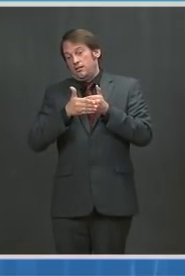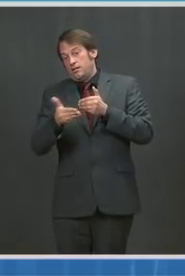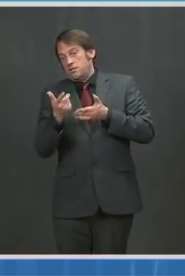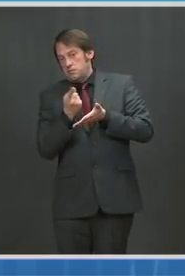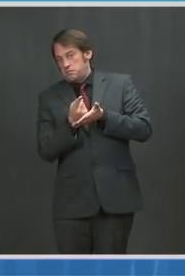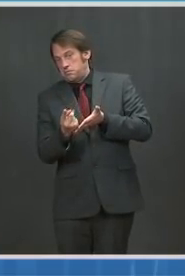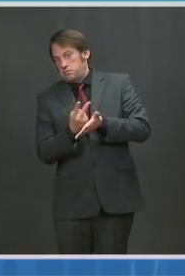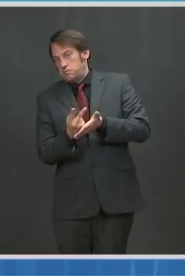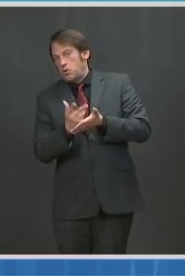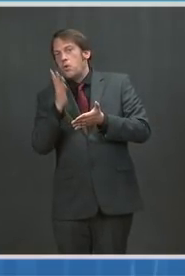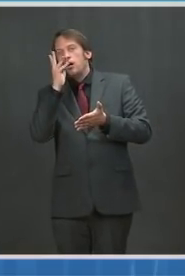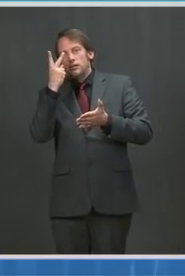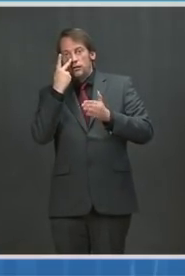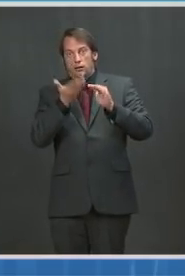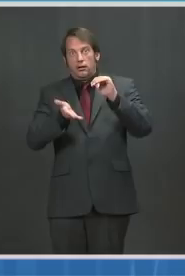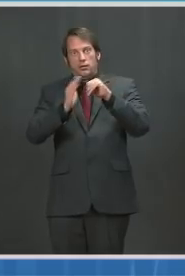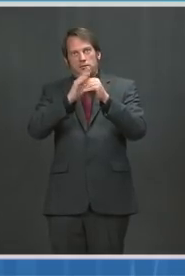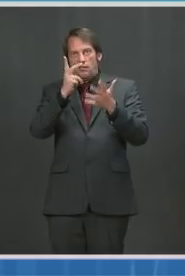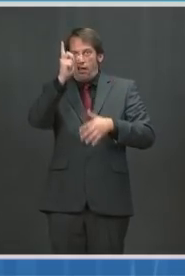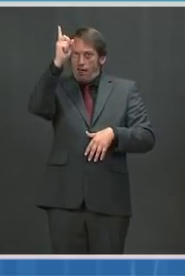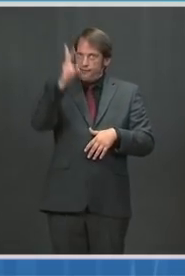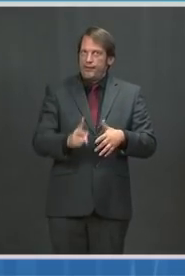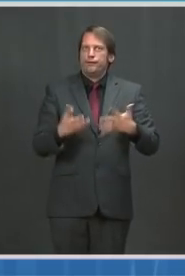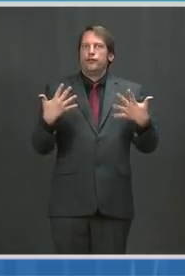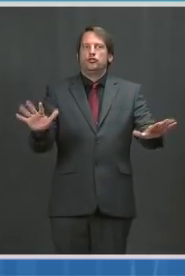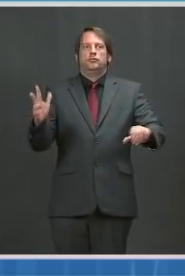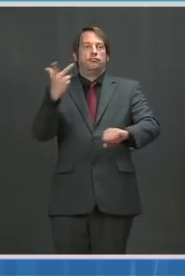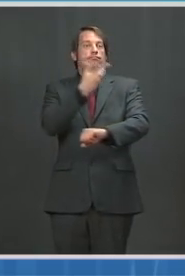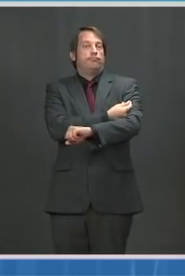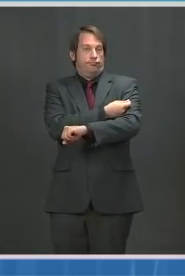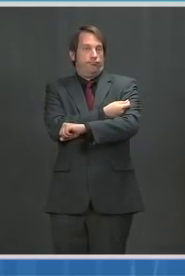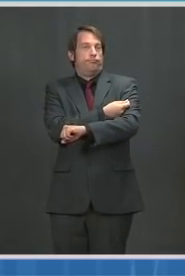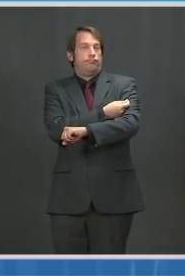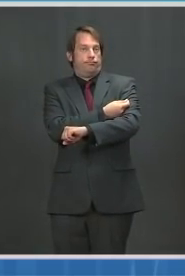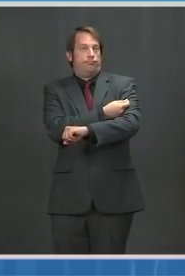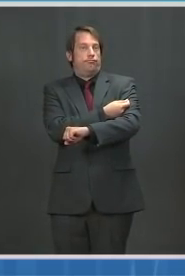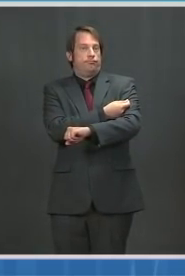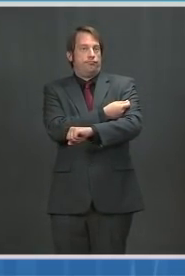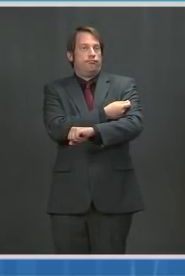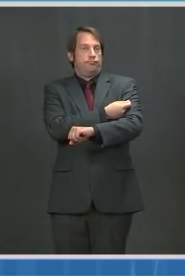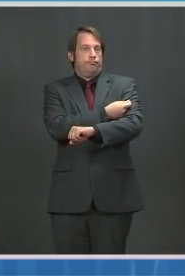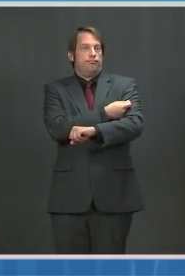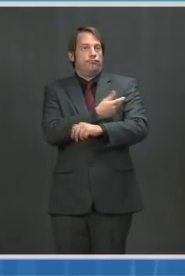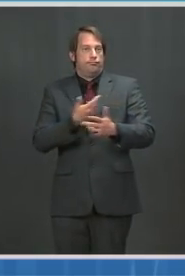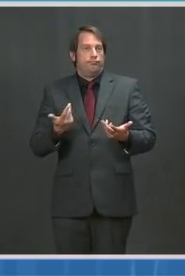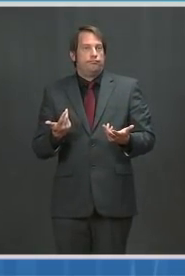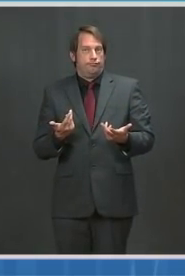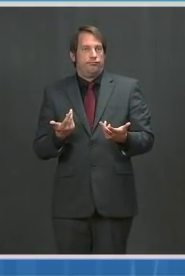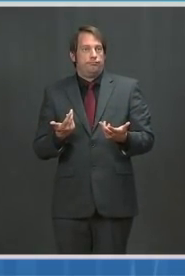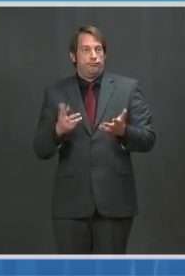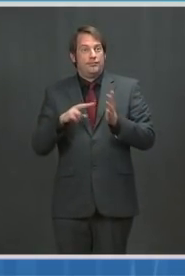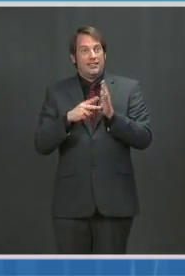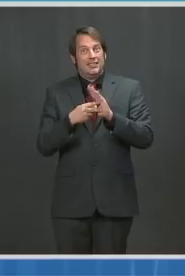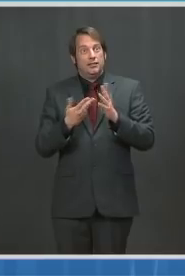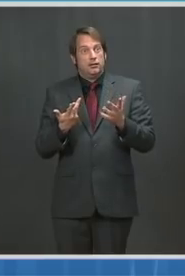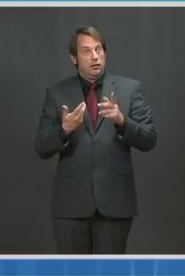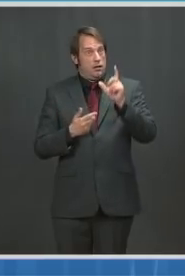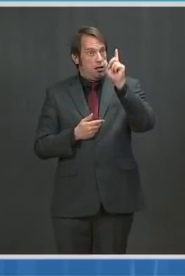for those who are getting vaccinated, is that that still means that we've got half of the adult population that will not have had their vaccine yet.